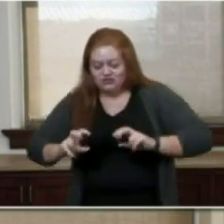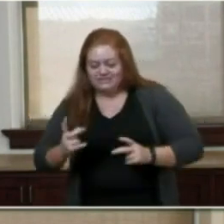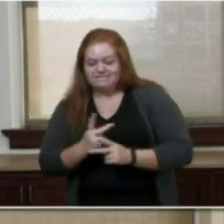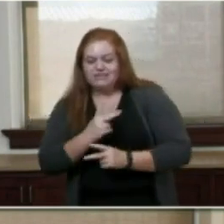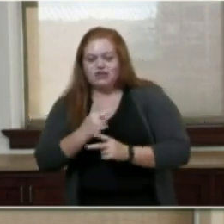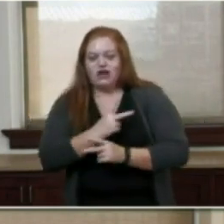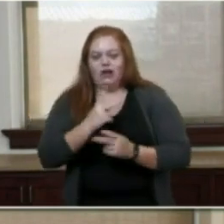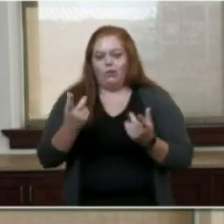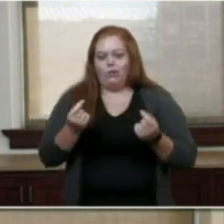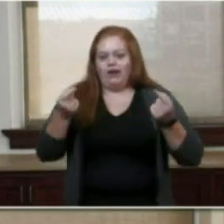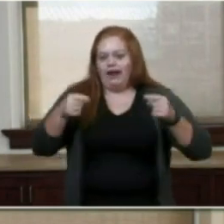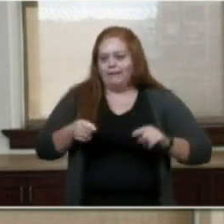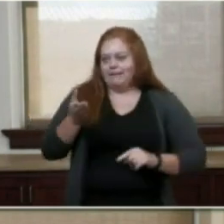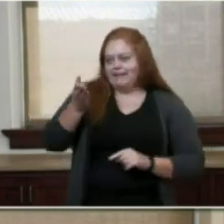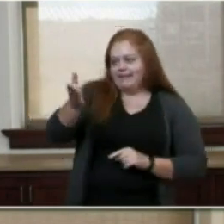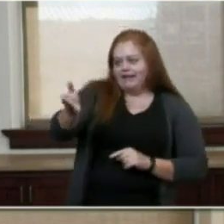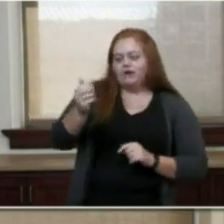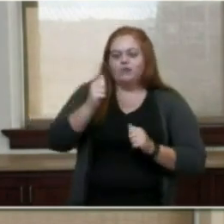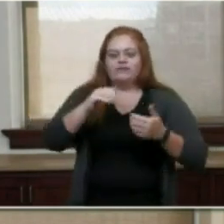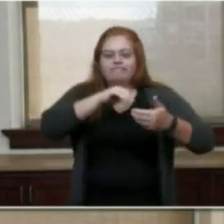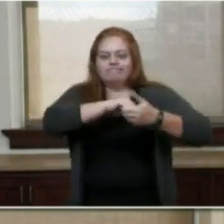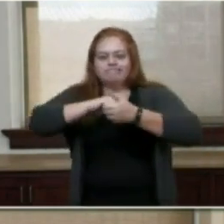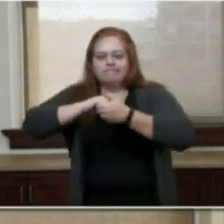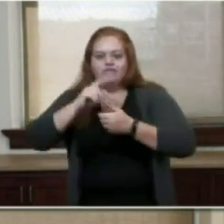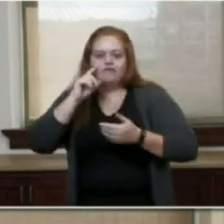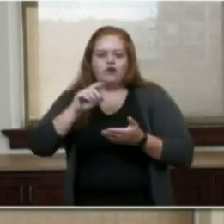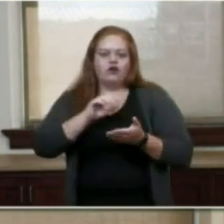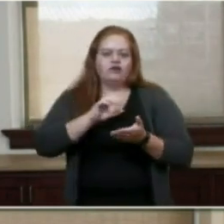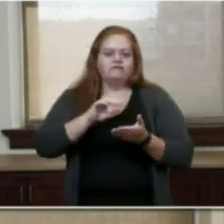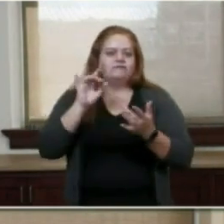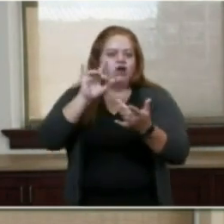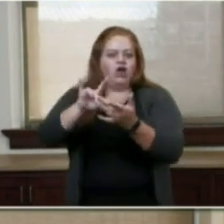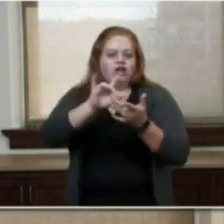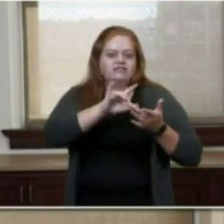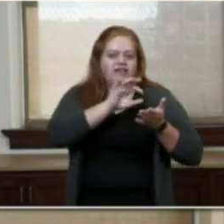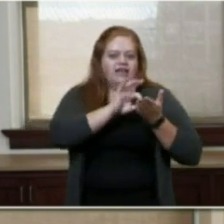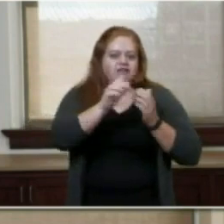case investigations and contact tracing. This allowed the agency to implement